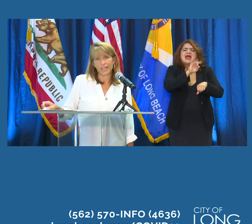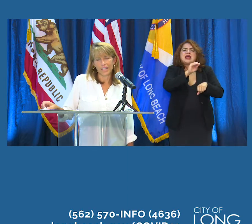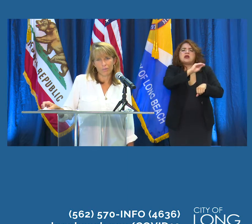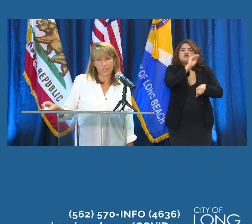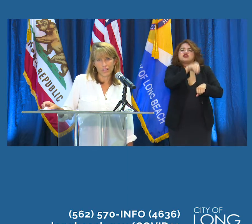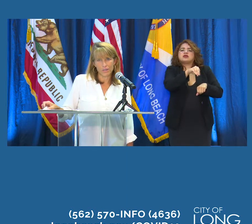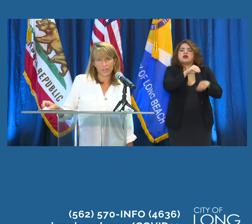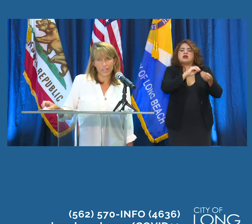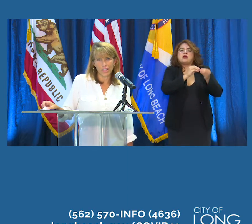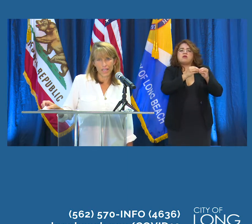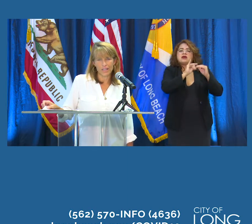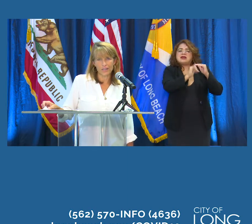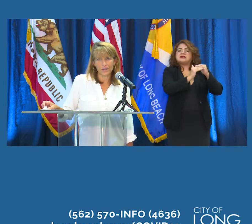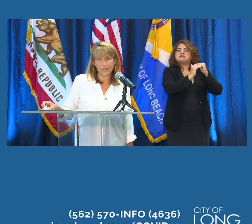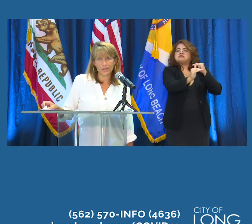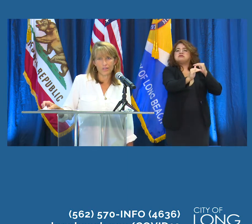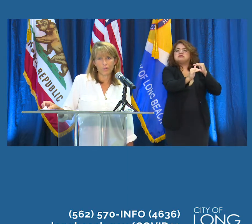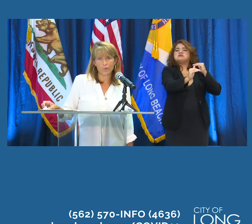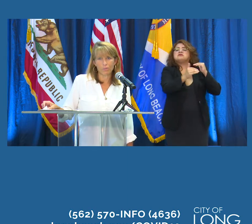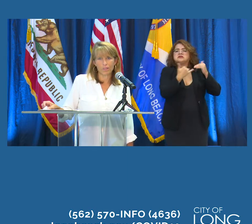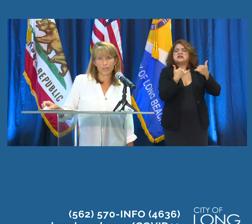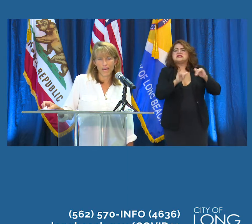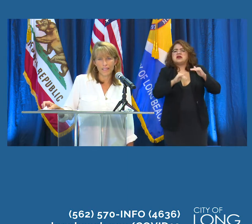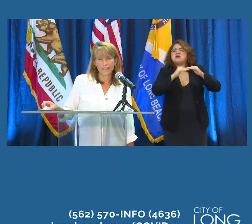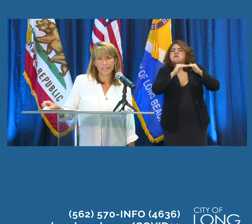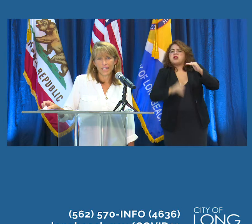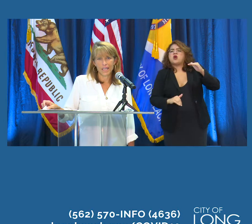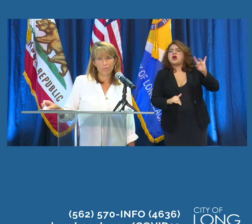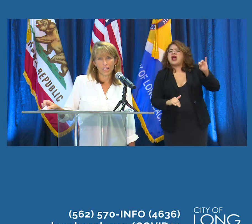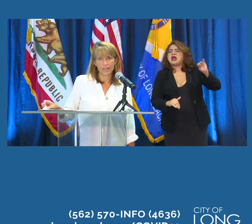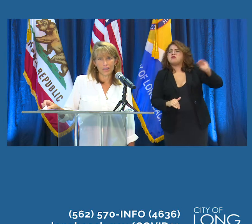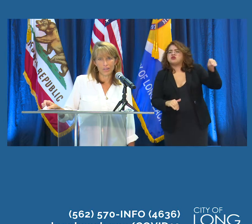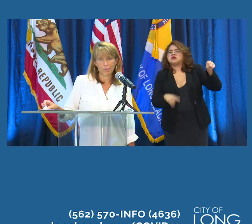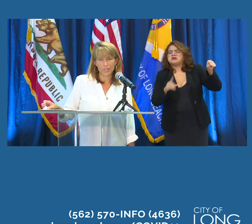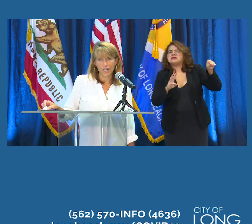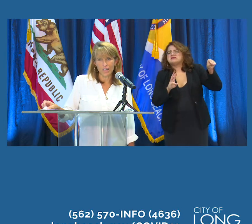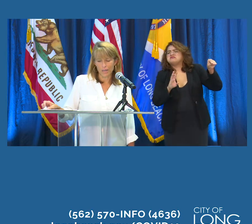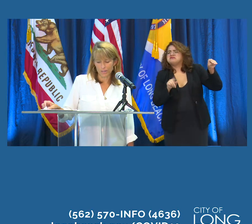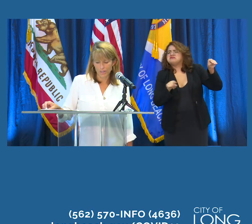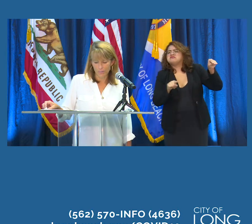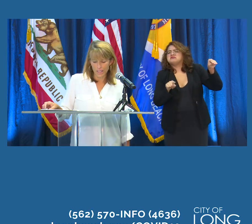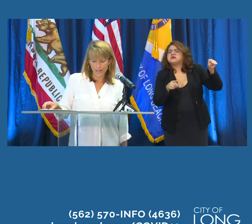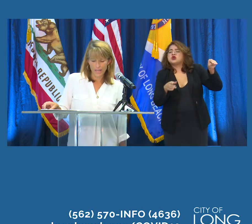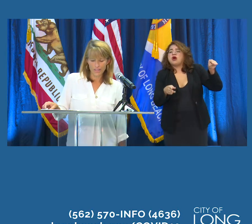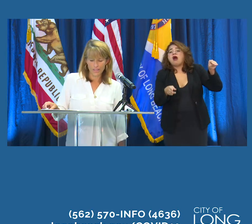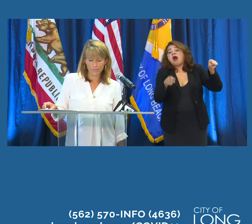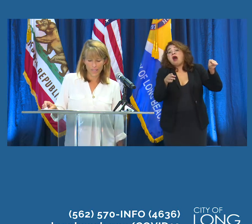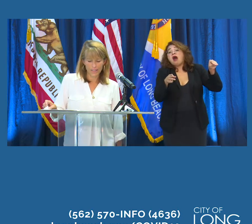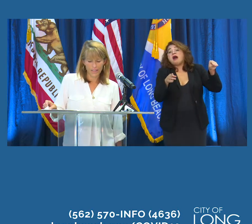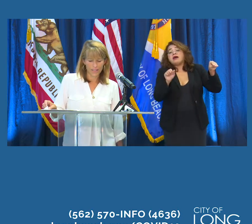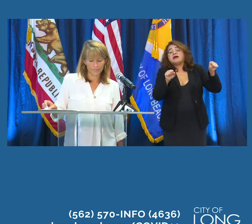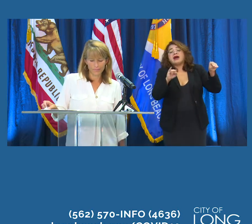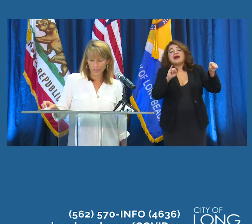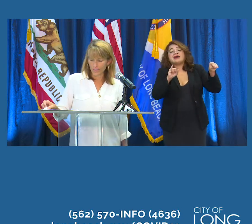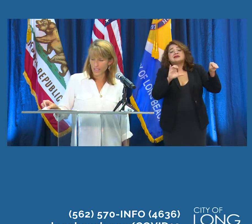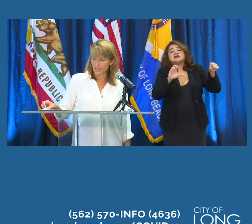number as a stability indicator so we continue to be well below that. But the numbers are up a little bit in our ICU bed utilization.